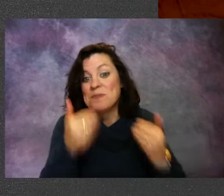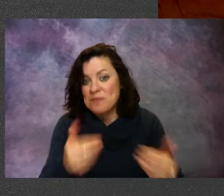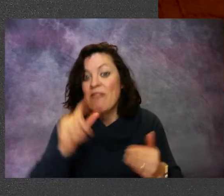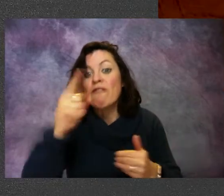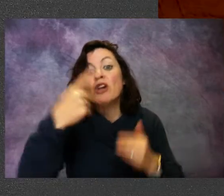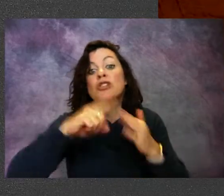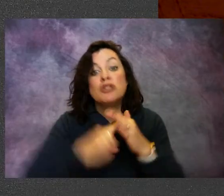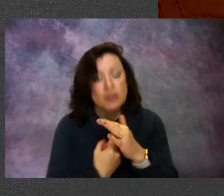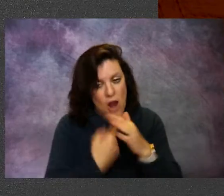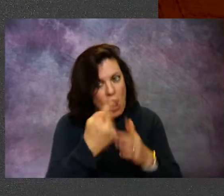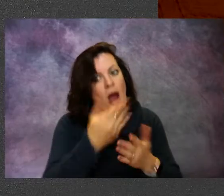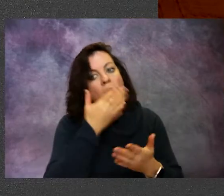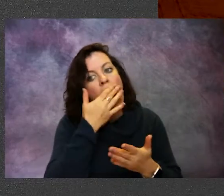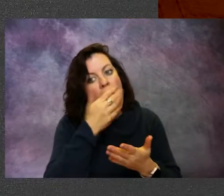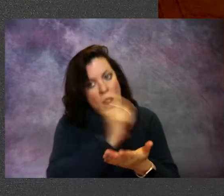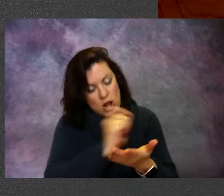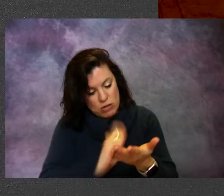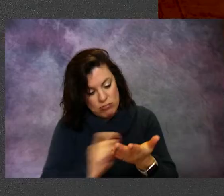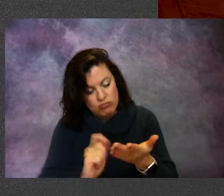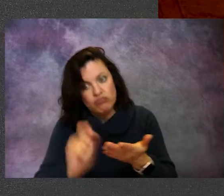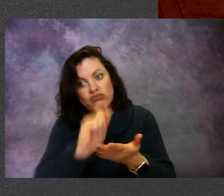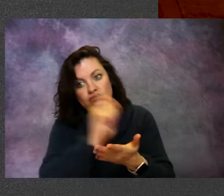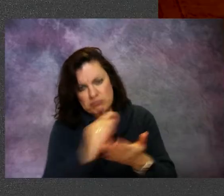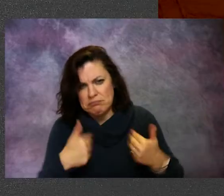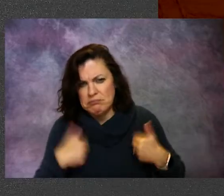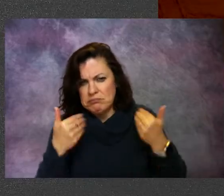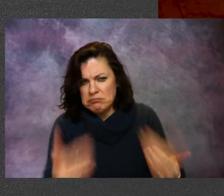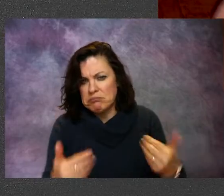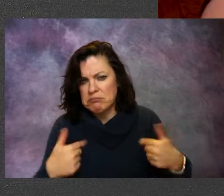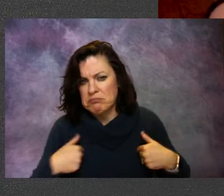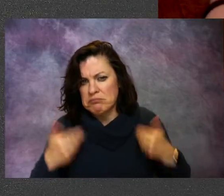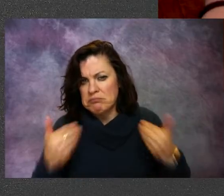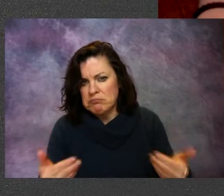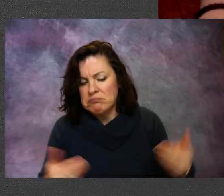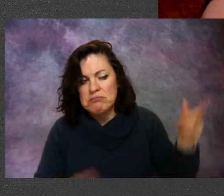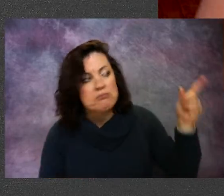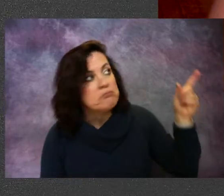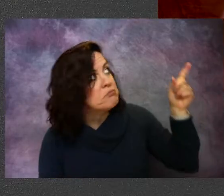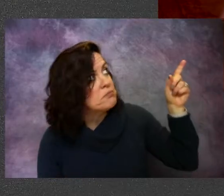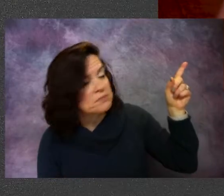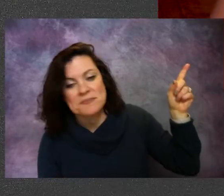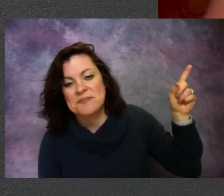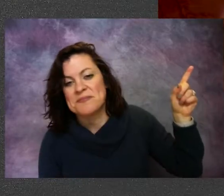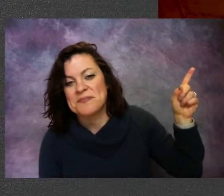So, on my coffee filter, I am going to make mine look like a rainbow.